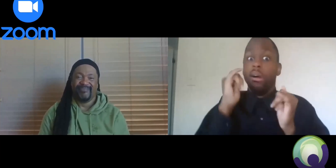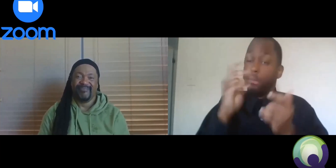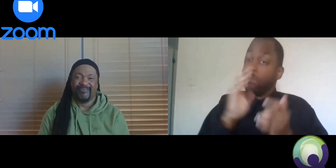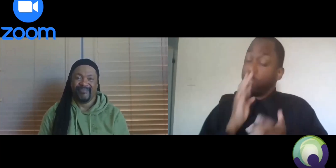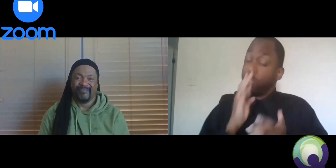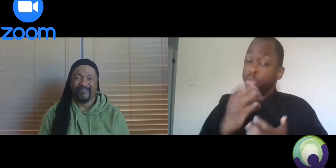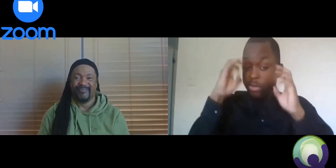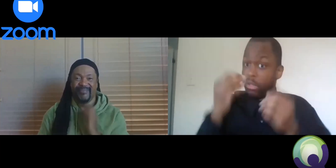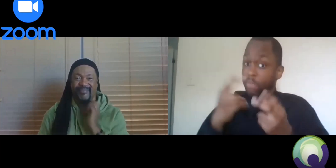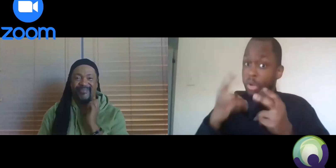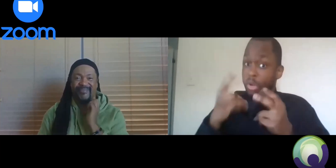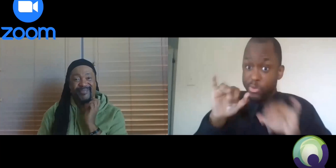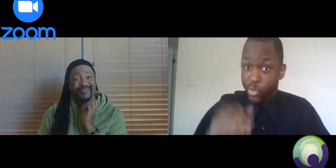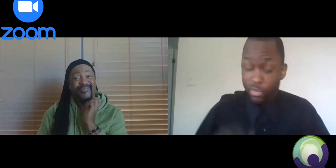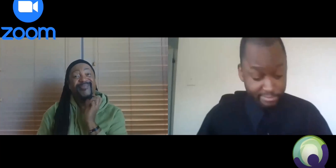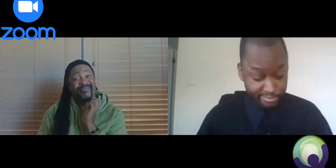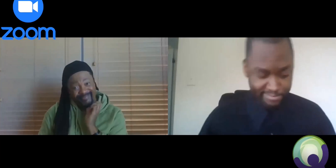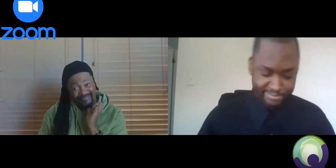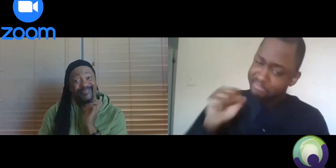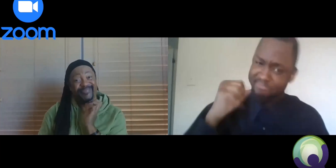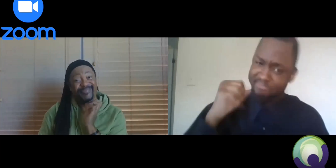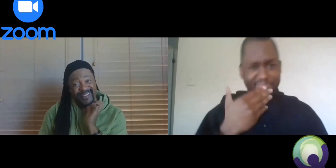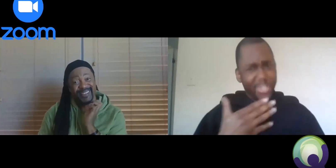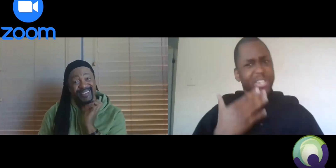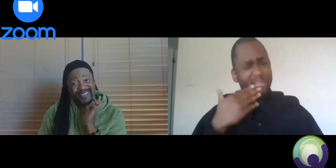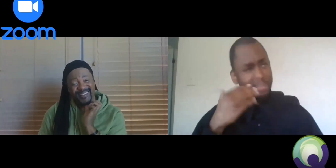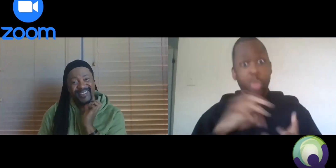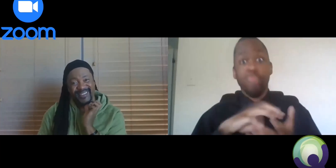all the support you received in your background, education is so important. That’s so good,